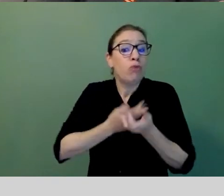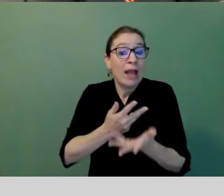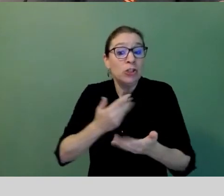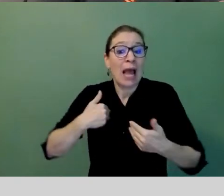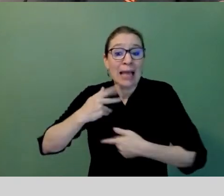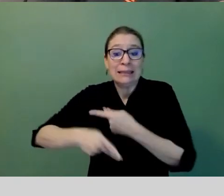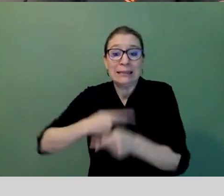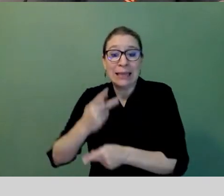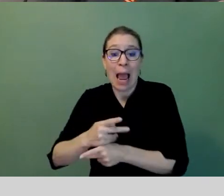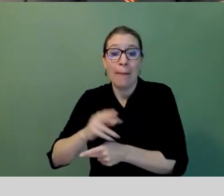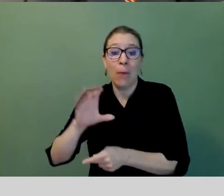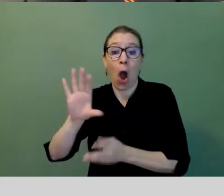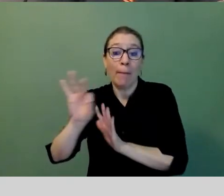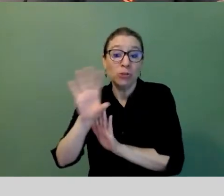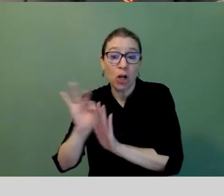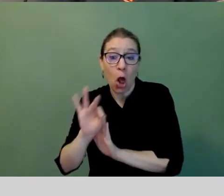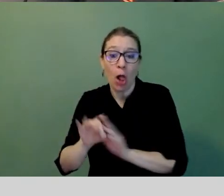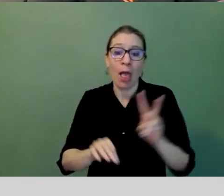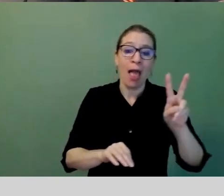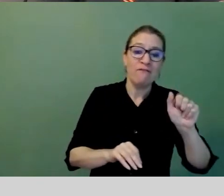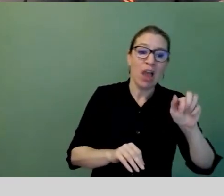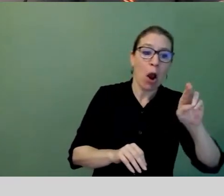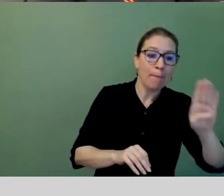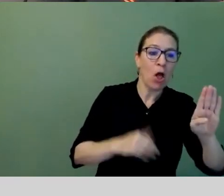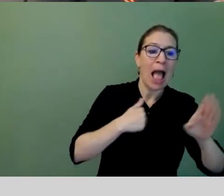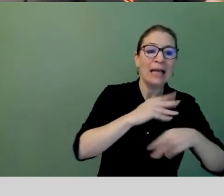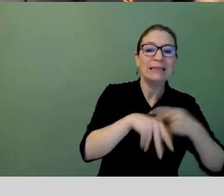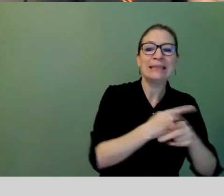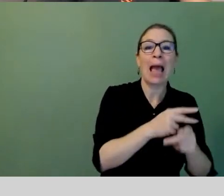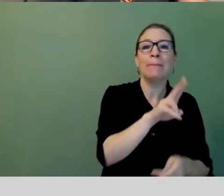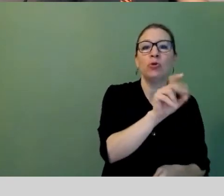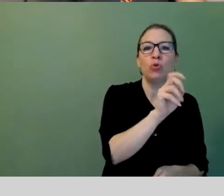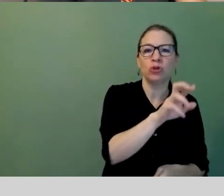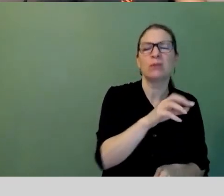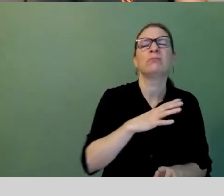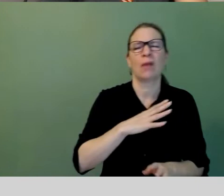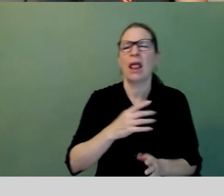variable has type user. That's interesting. Let's go back to line number 64.